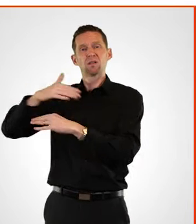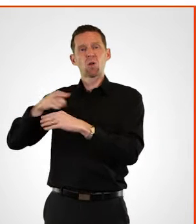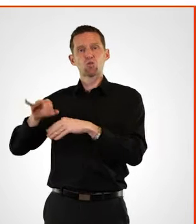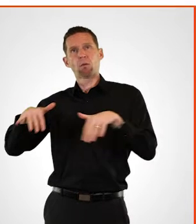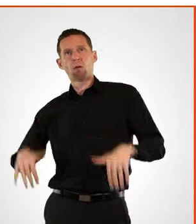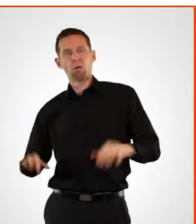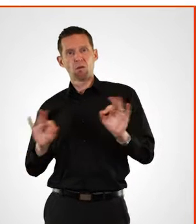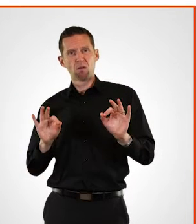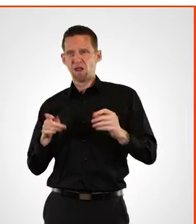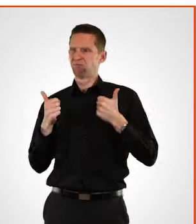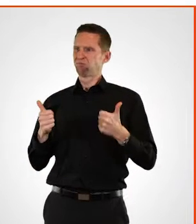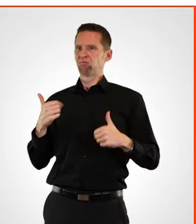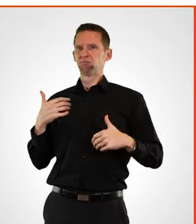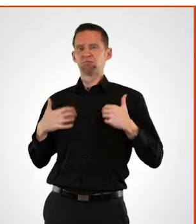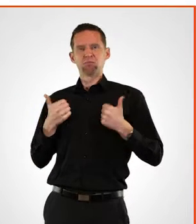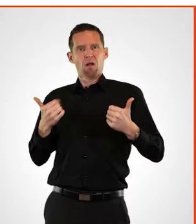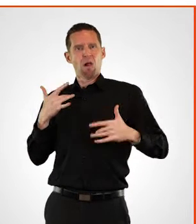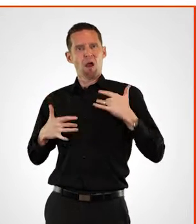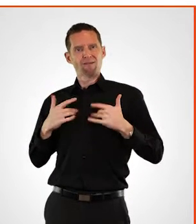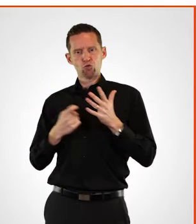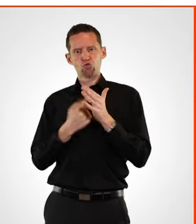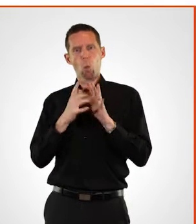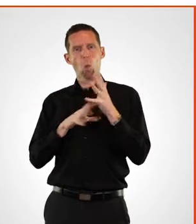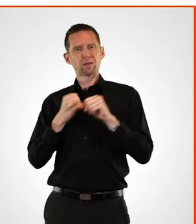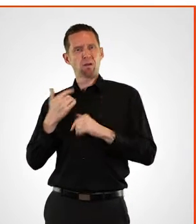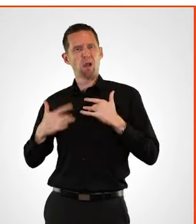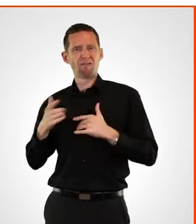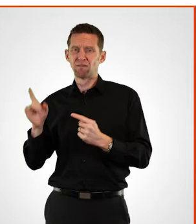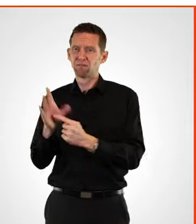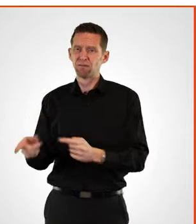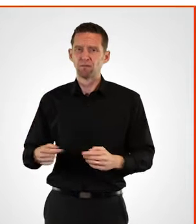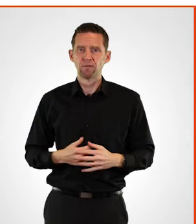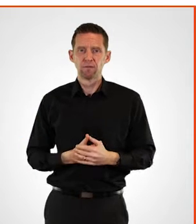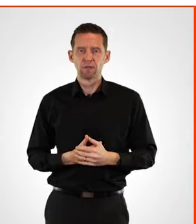and have rewarding lives.